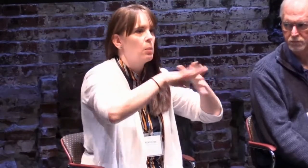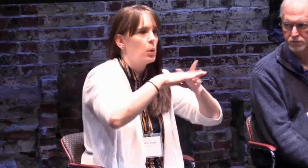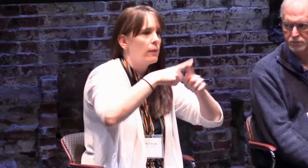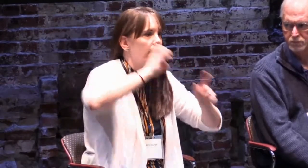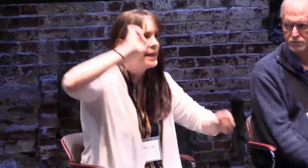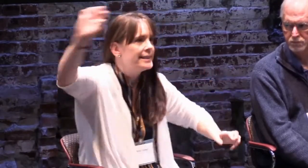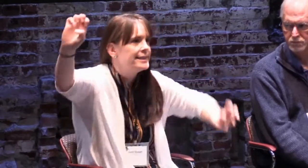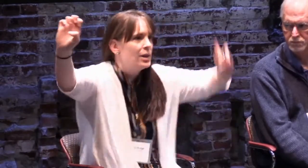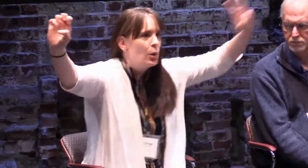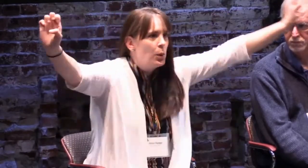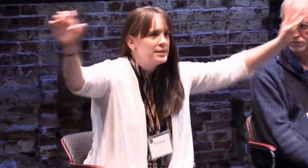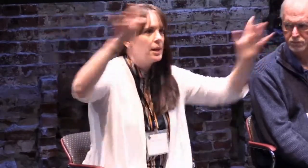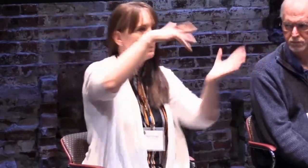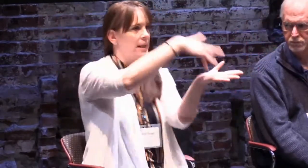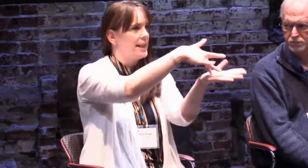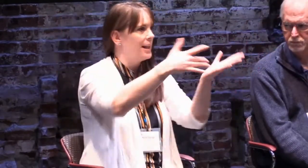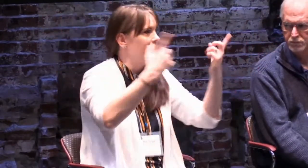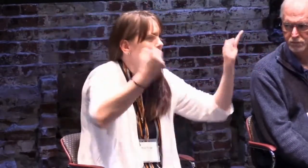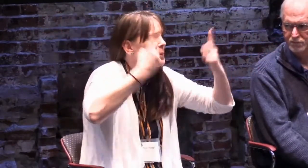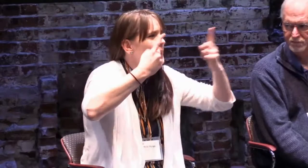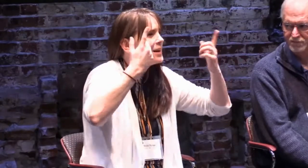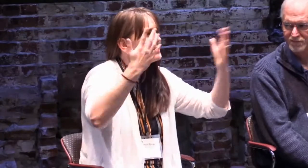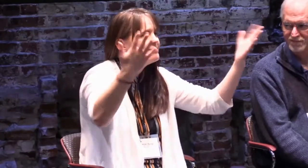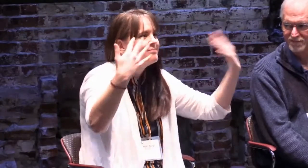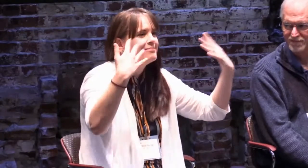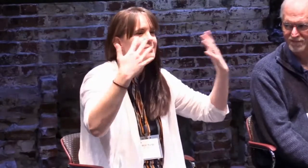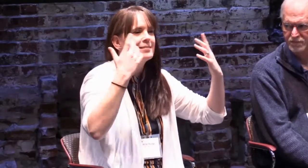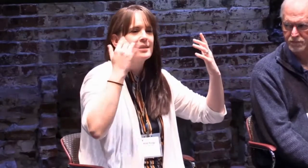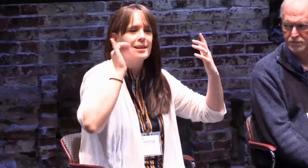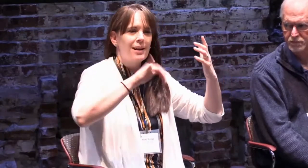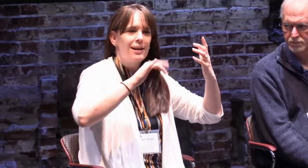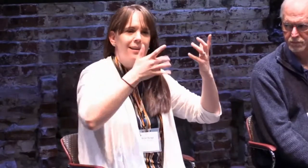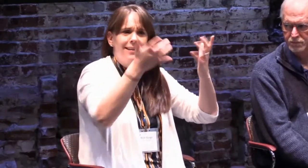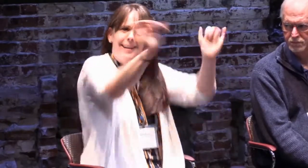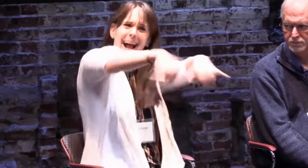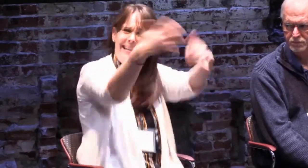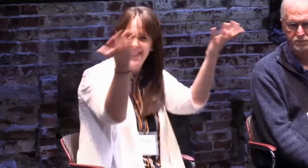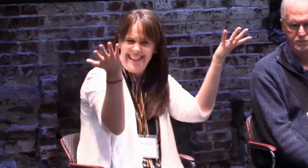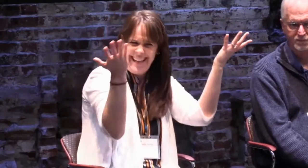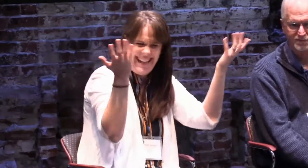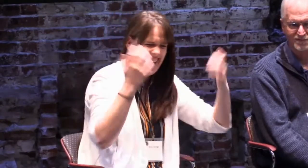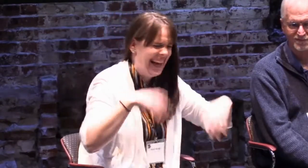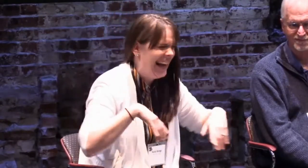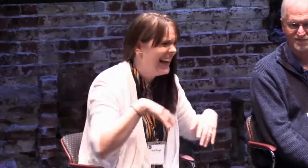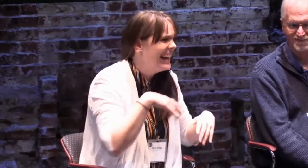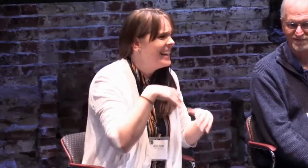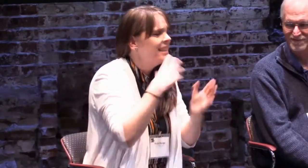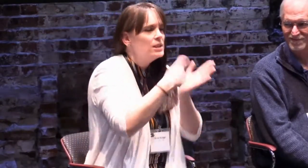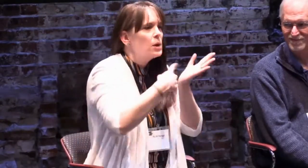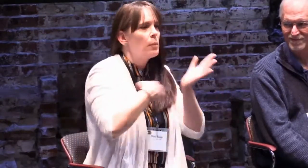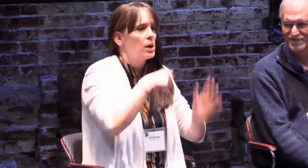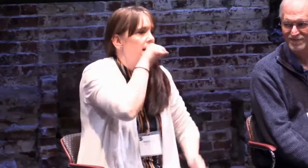from one state to another? How are we gonna get the east coast and the west coast together? Can we meet in the middle?